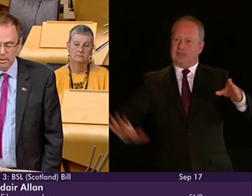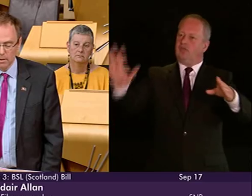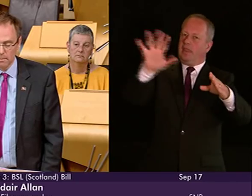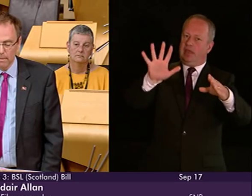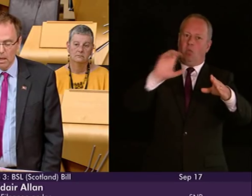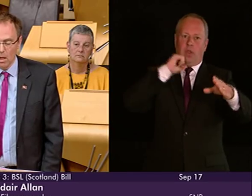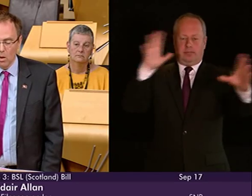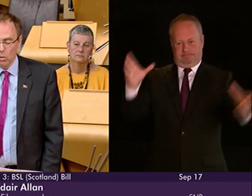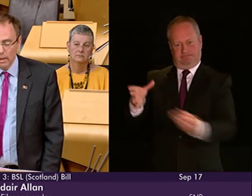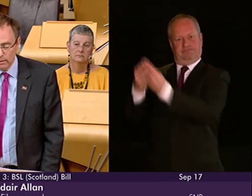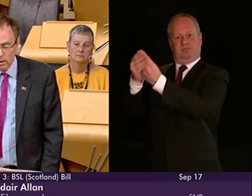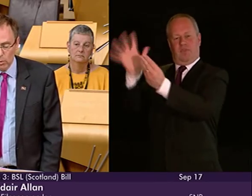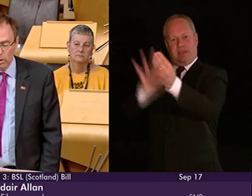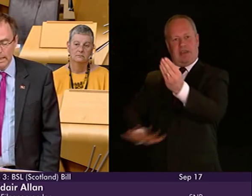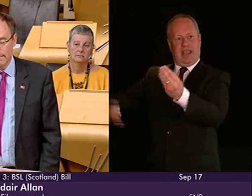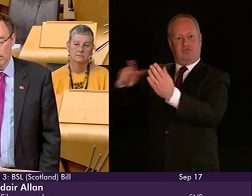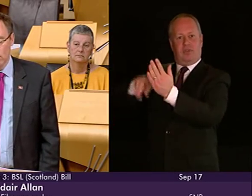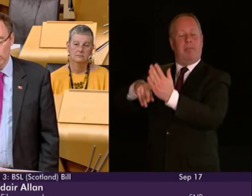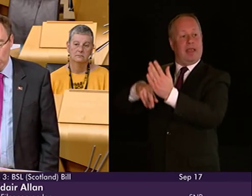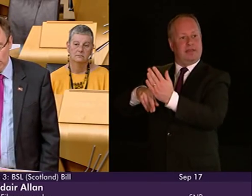ministers. That will enable a more co-